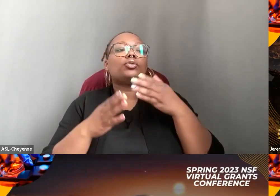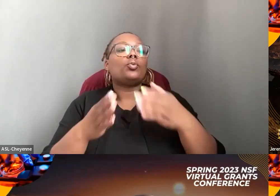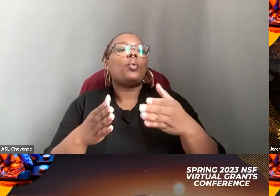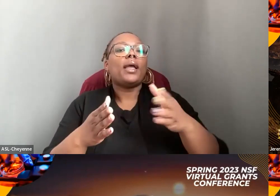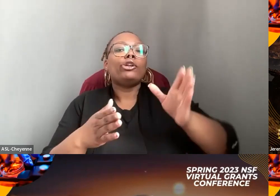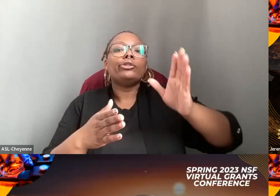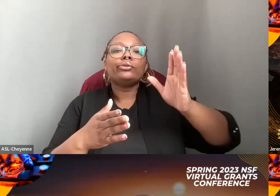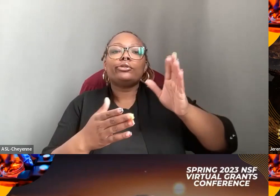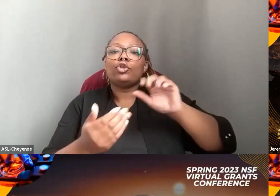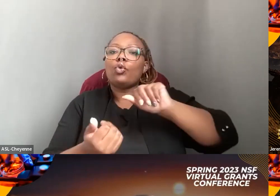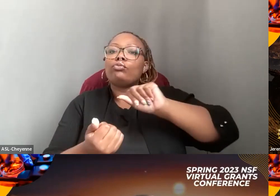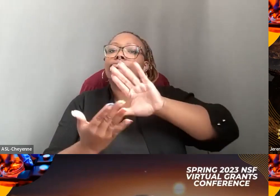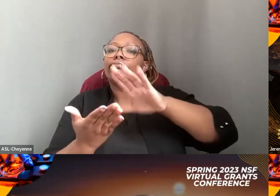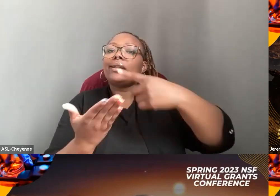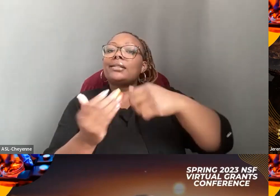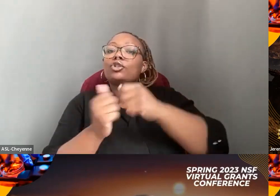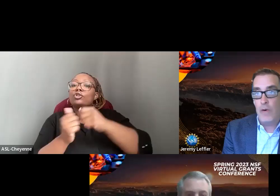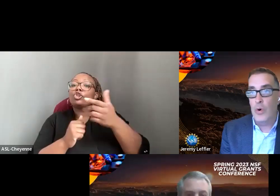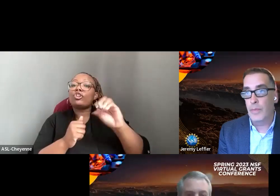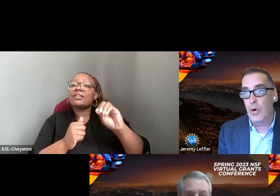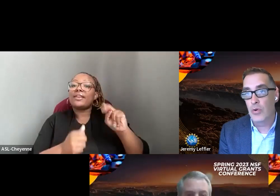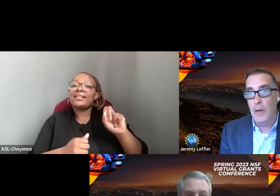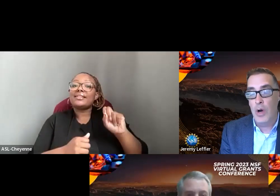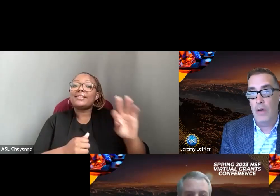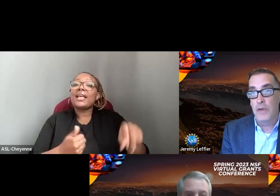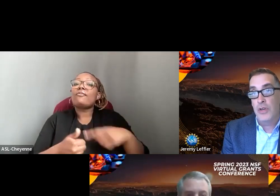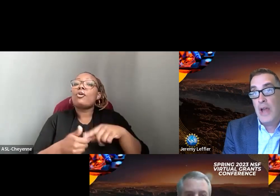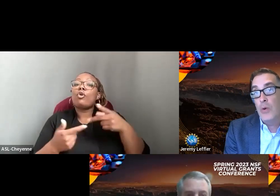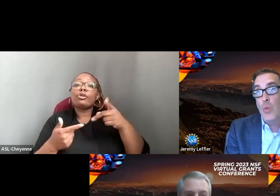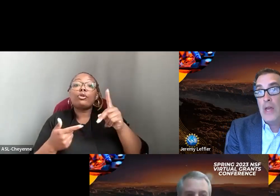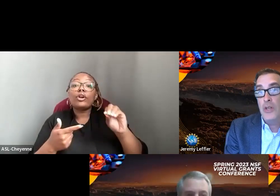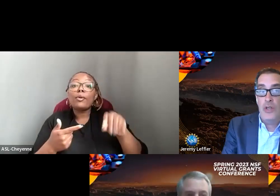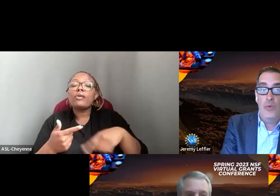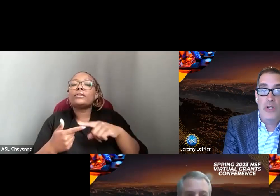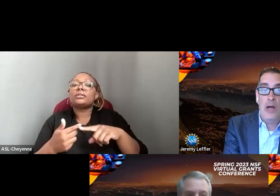to the grants officer at NSF or the program officer, and when do you reach